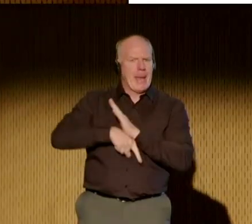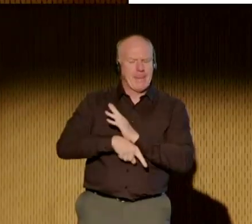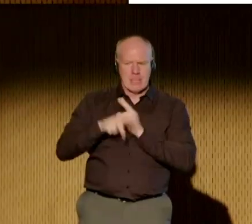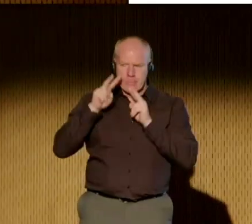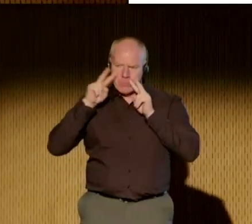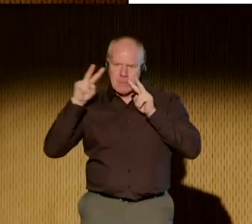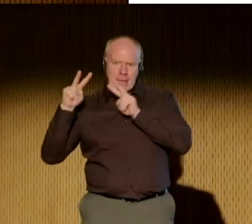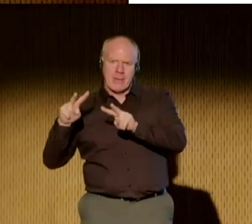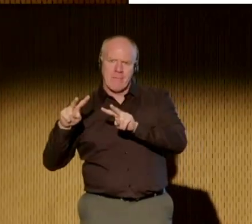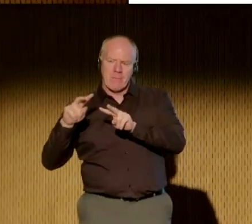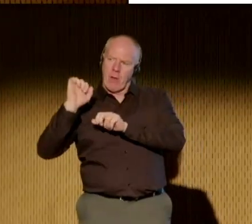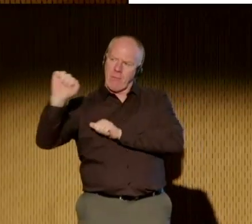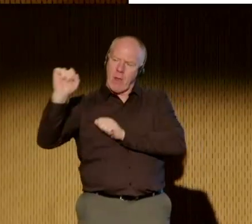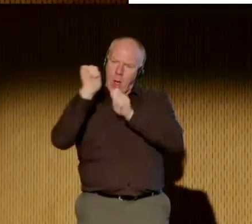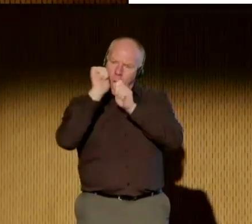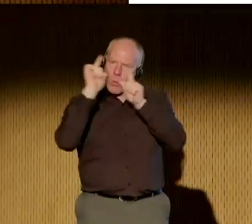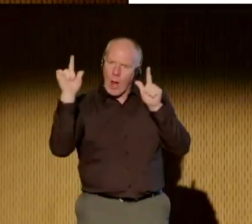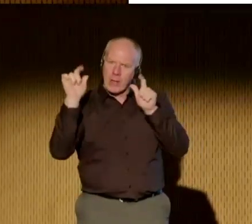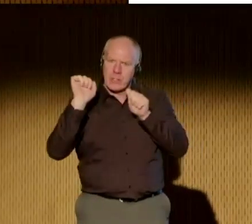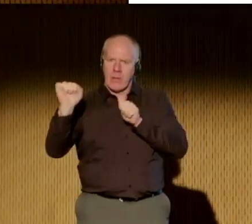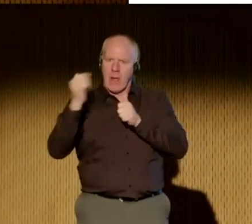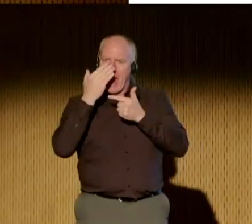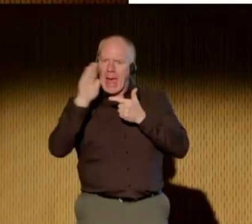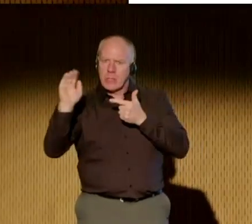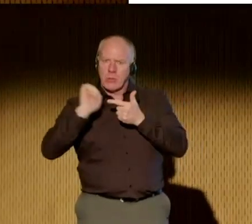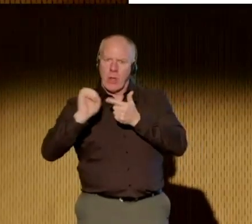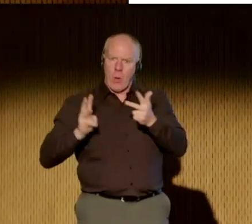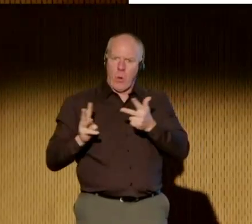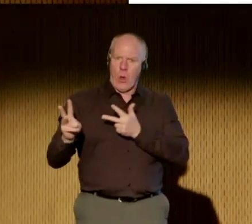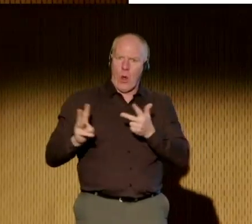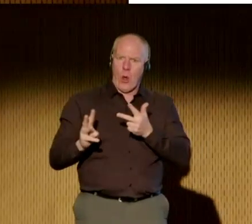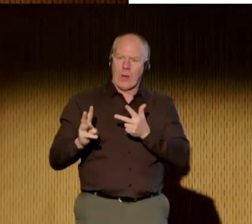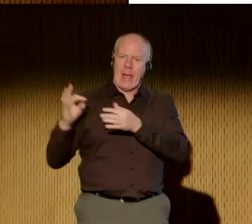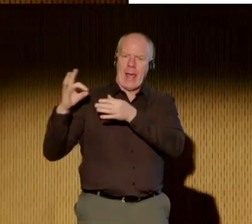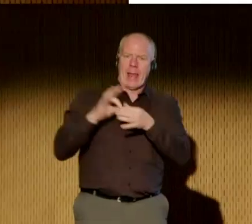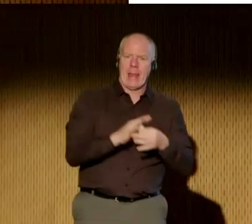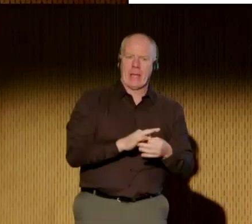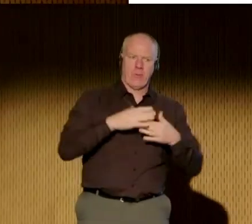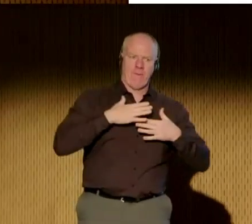lecturers' awareness, attitudes and practices related to the use of the physical learning